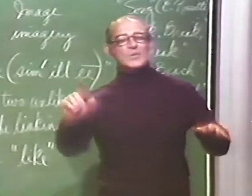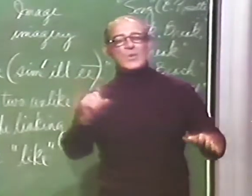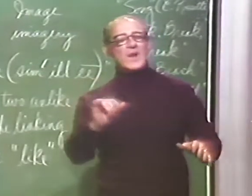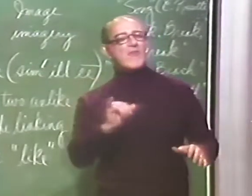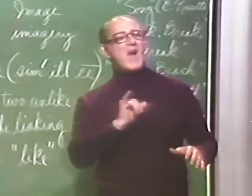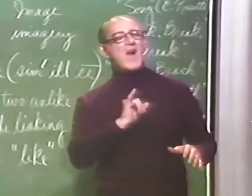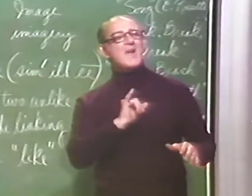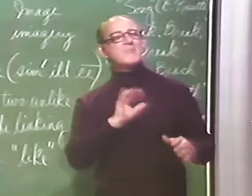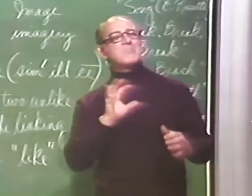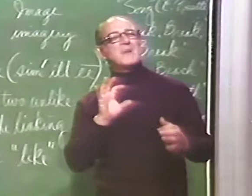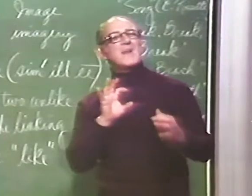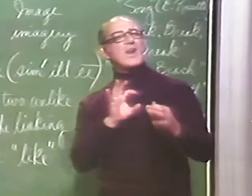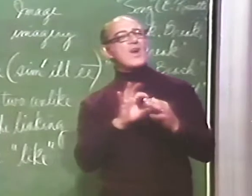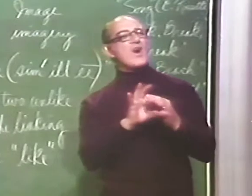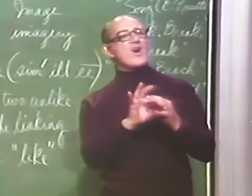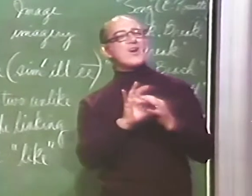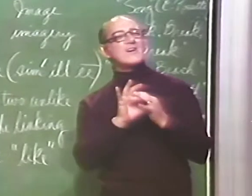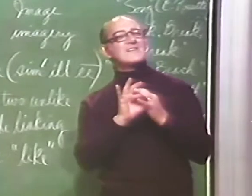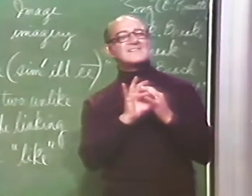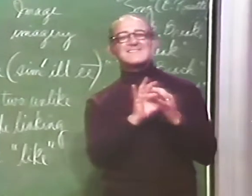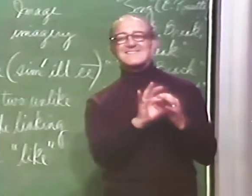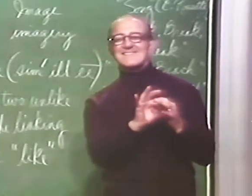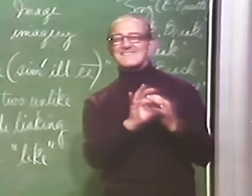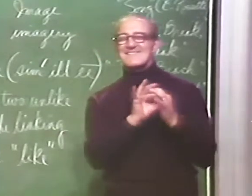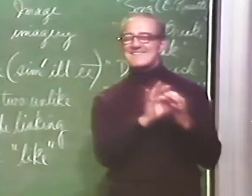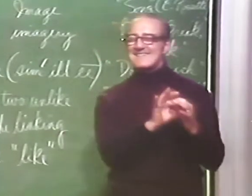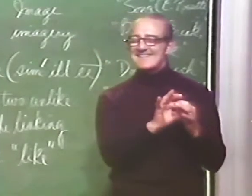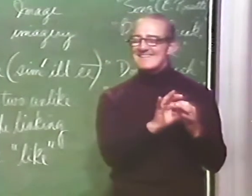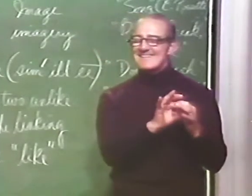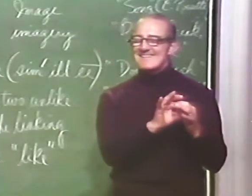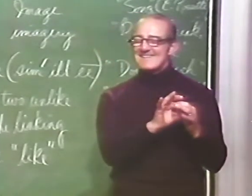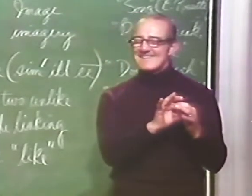THE LAND WHERE I BELONG."